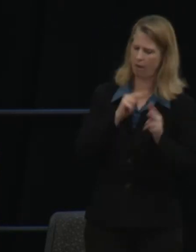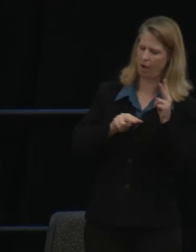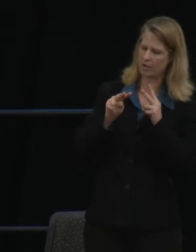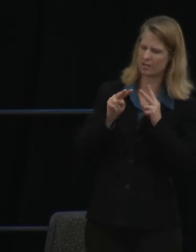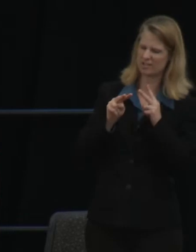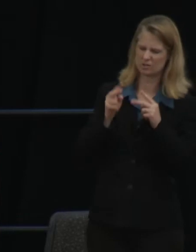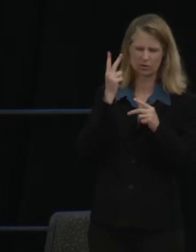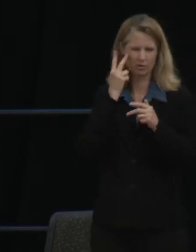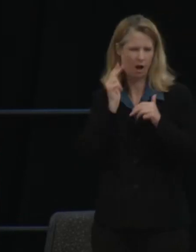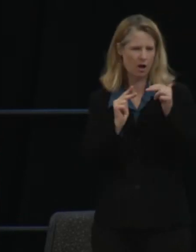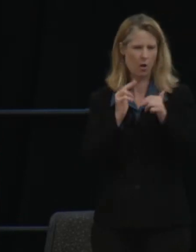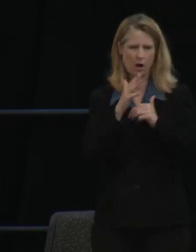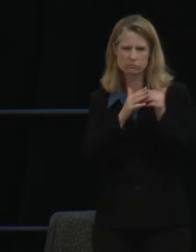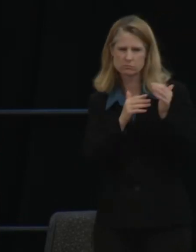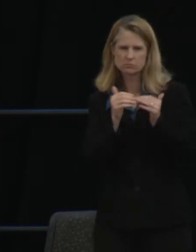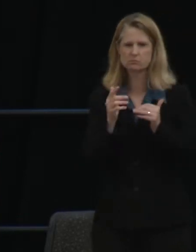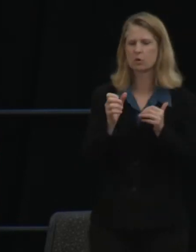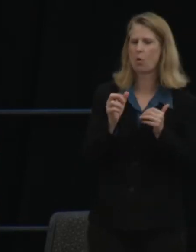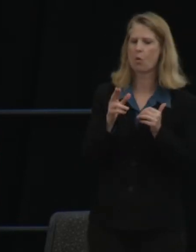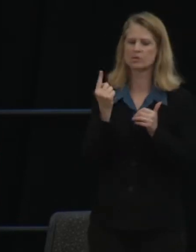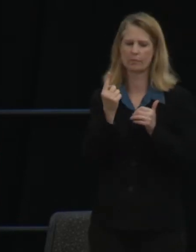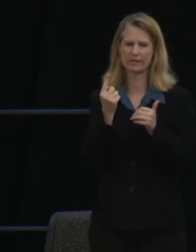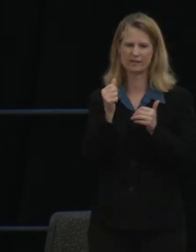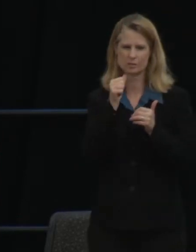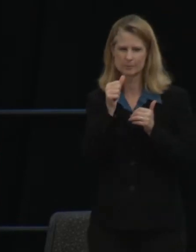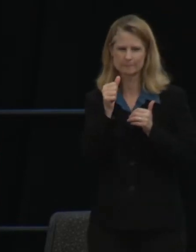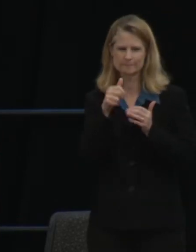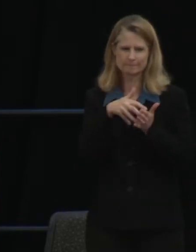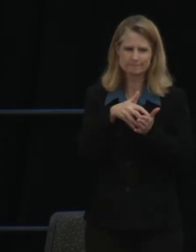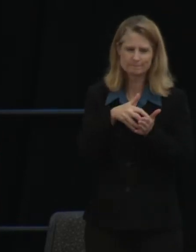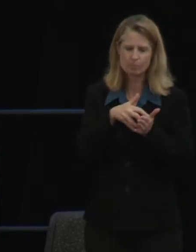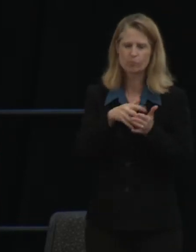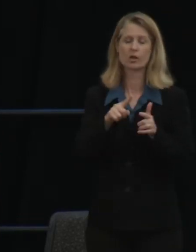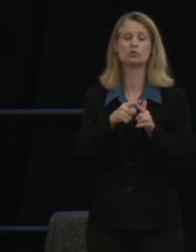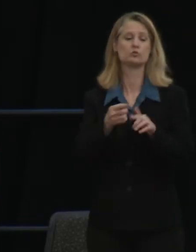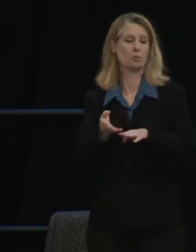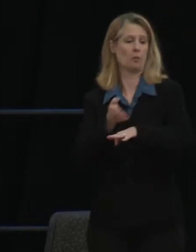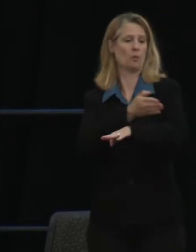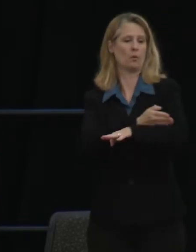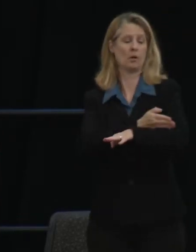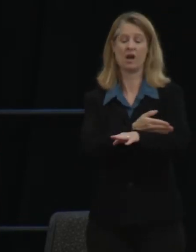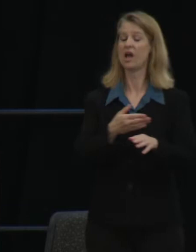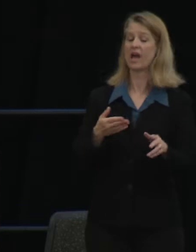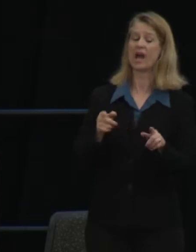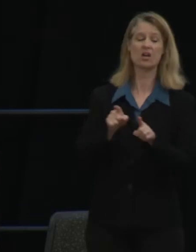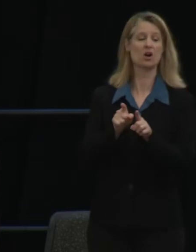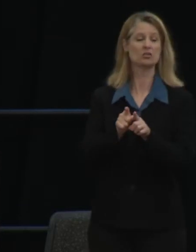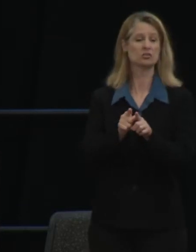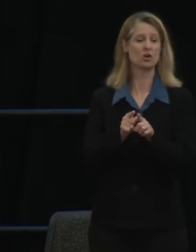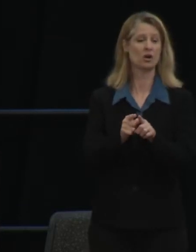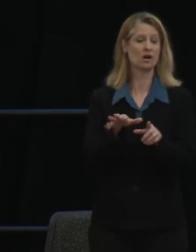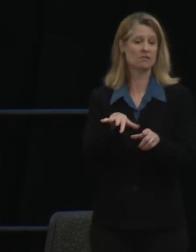clinical practice and in the health care system, and address them through innovative solutions.